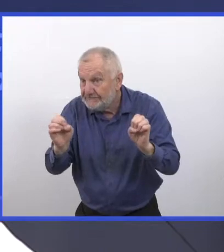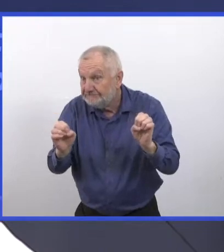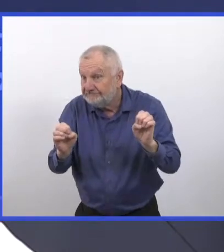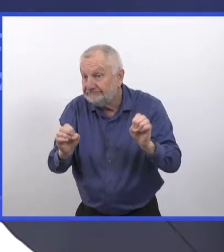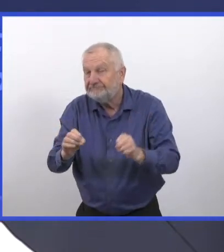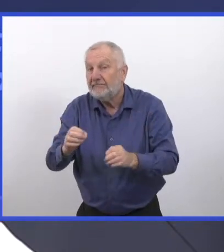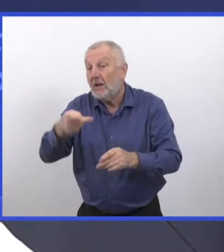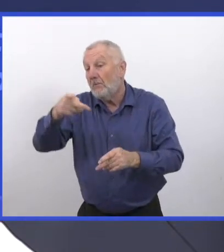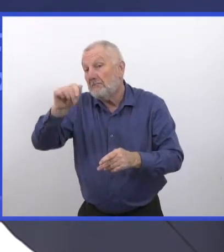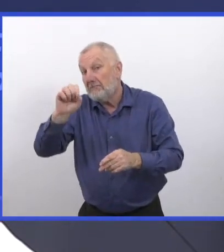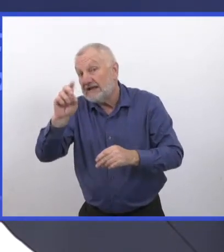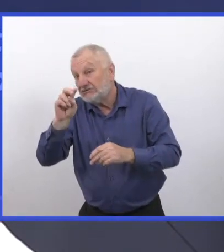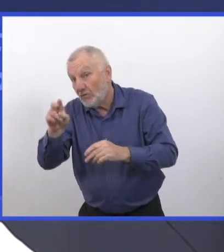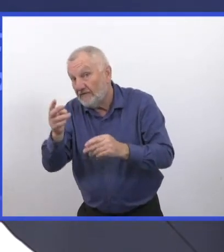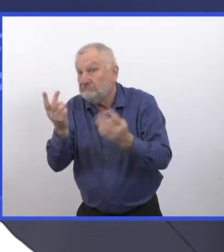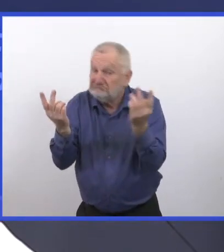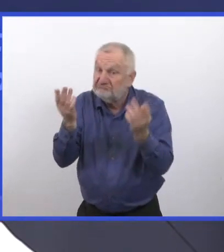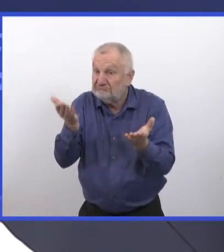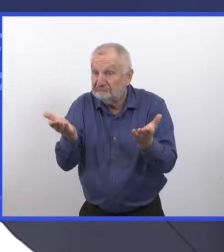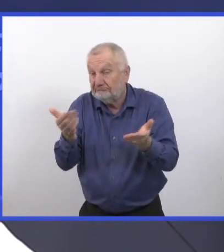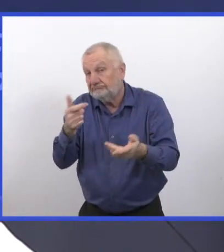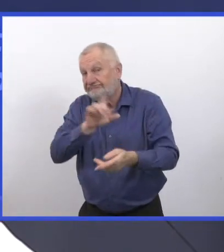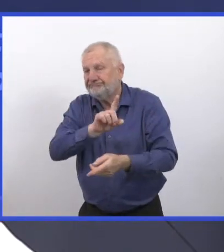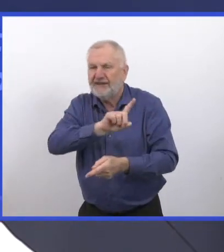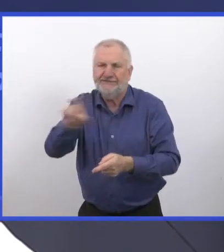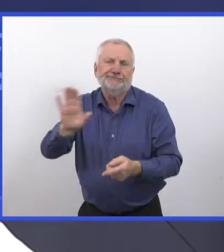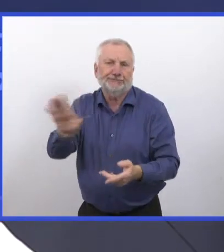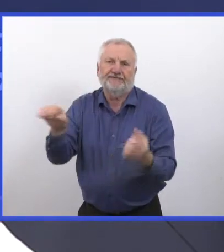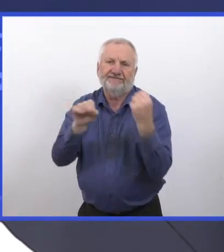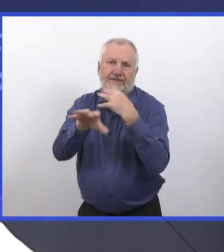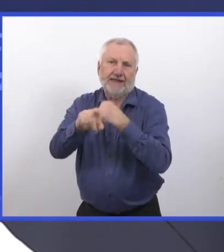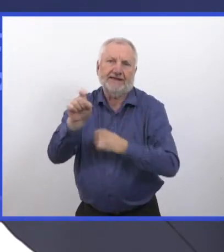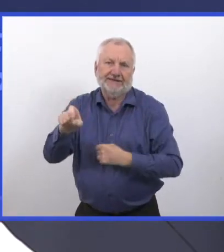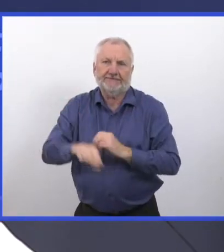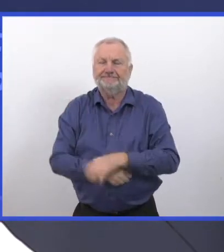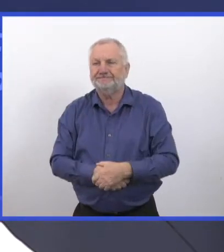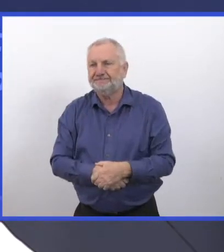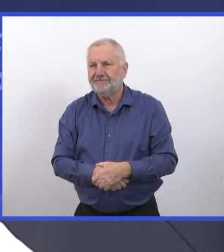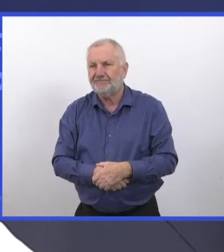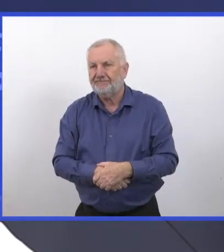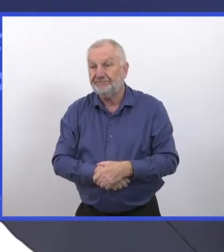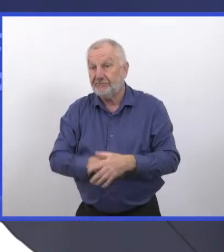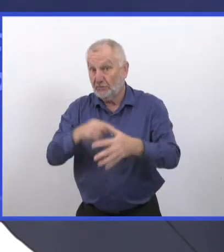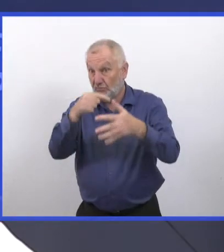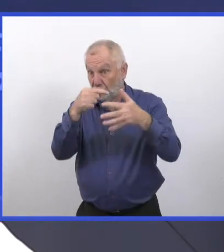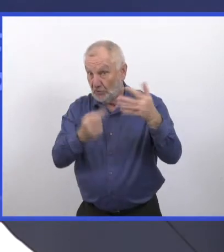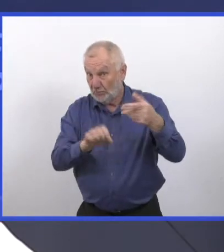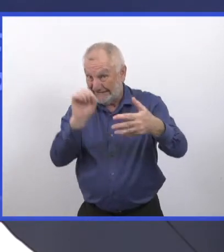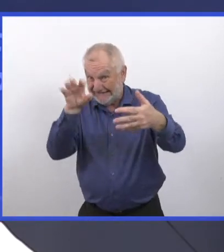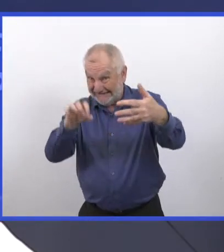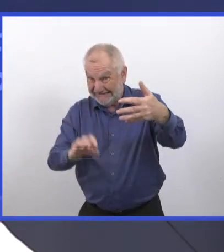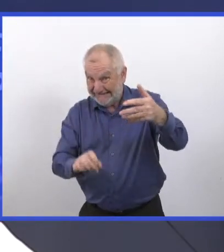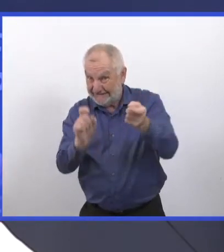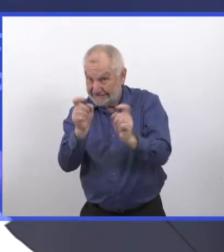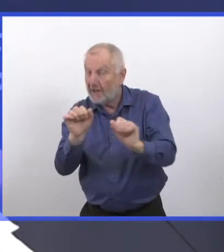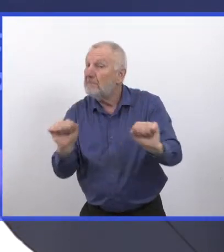so these people already have some inflammation in their lungs. So if you add in something else to cause more inflammation, obviously it would cause more of a problem.